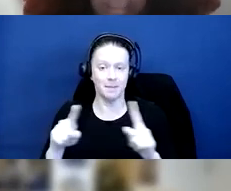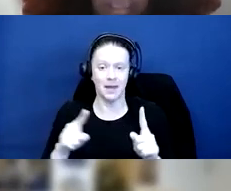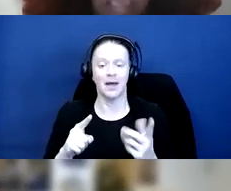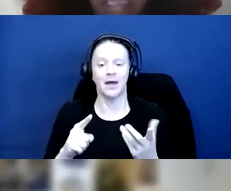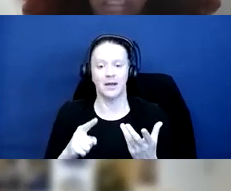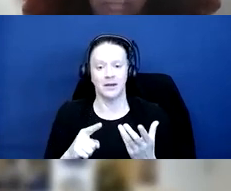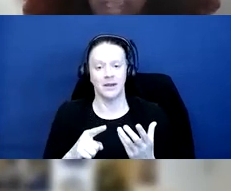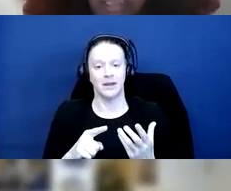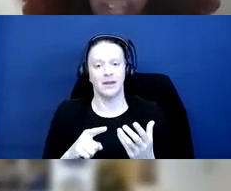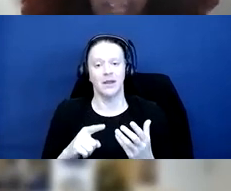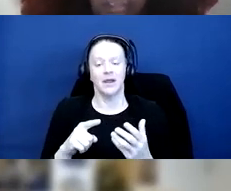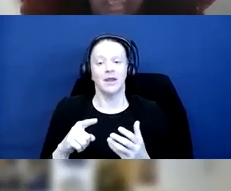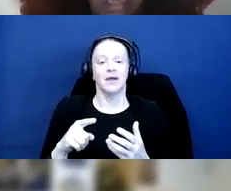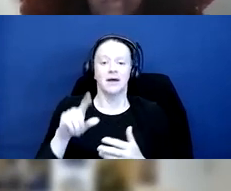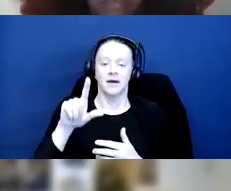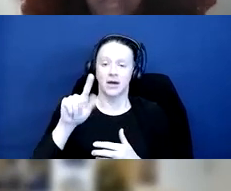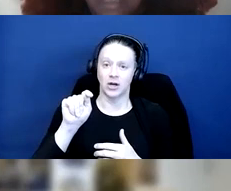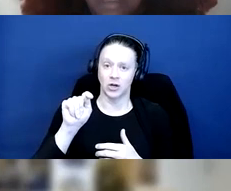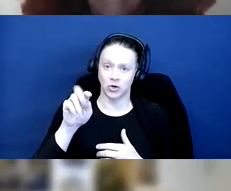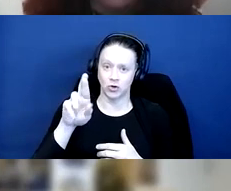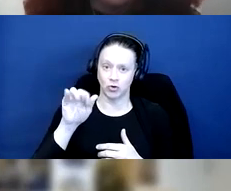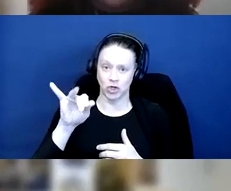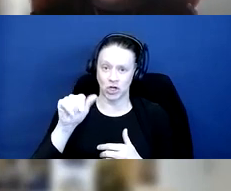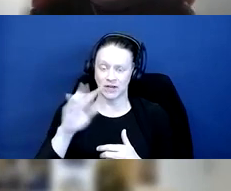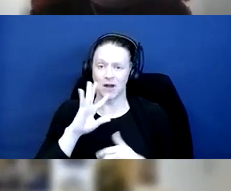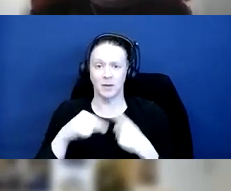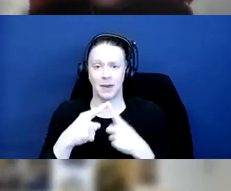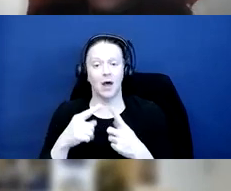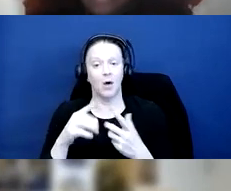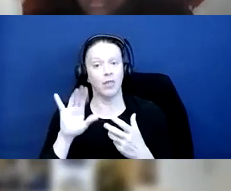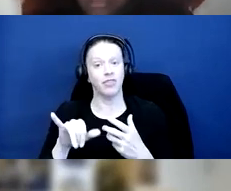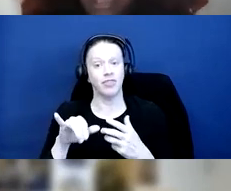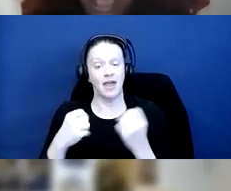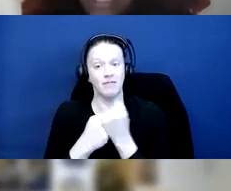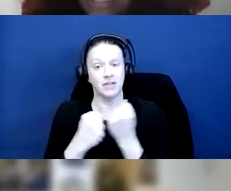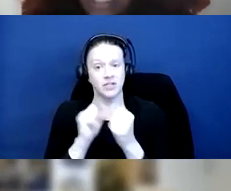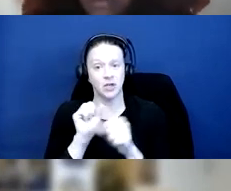that OHEA done in the past couple of years. And we do have, whether you're on the Community Action Team,